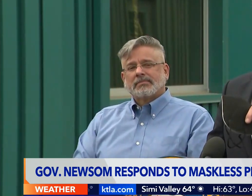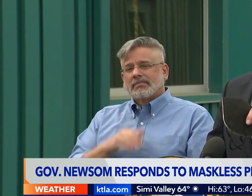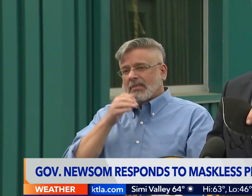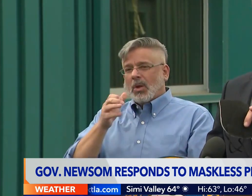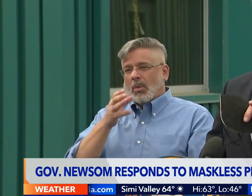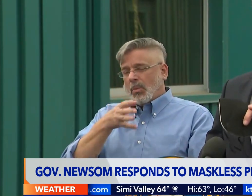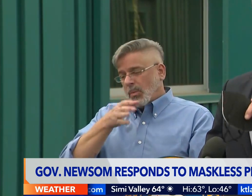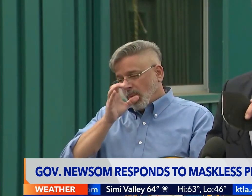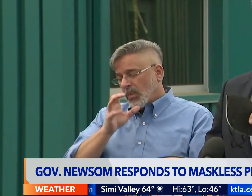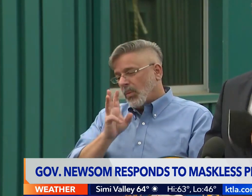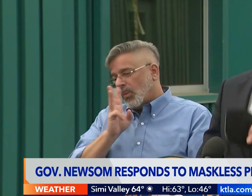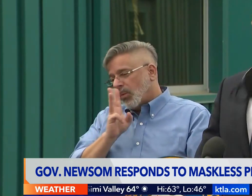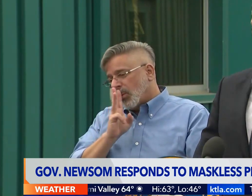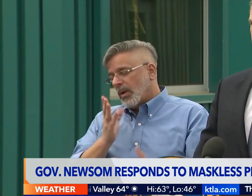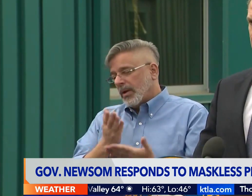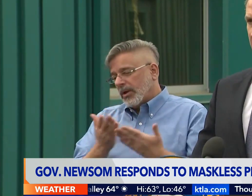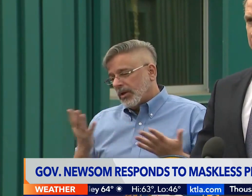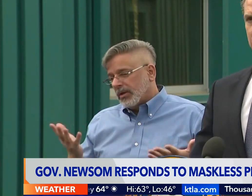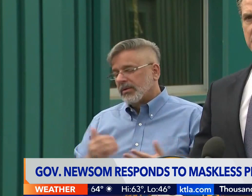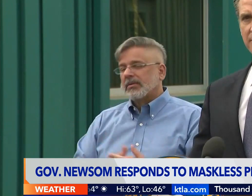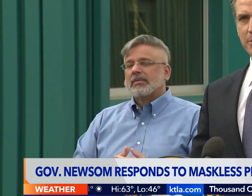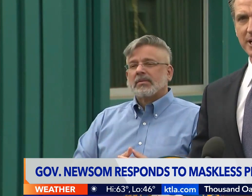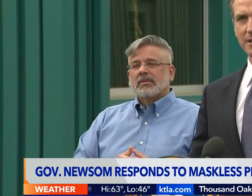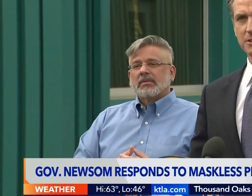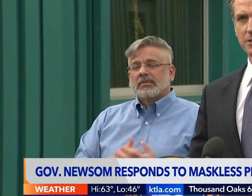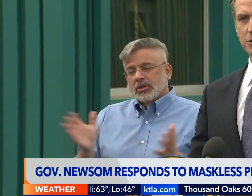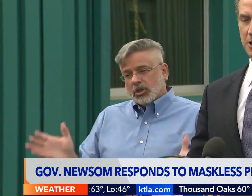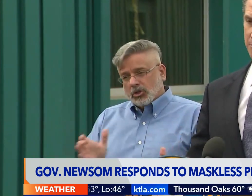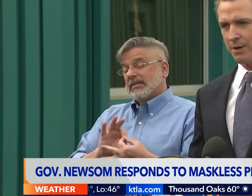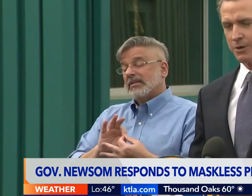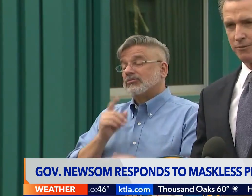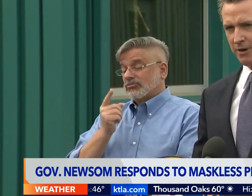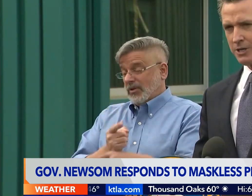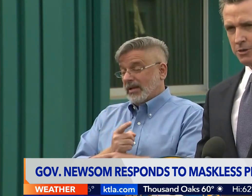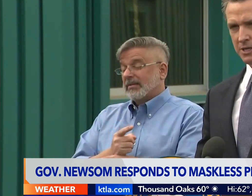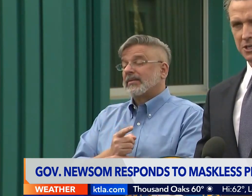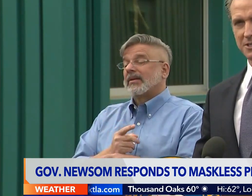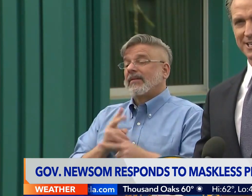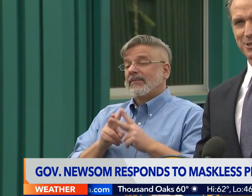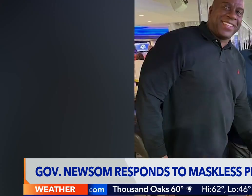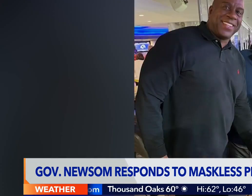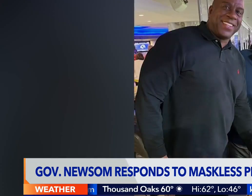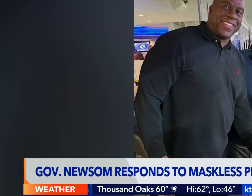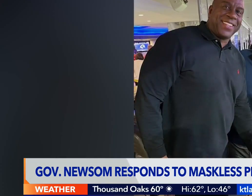THE TIME I WORE IT AS WE ALL SHOULD. WHEN I HAD A GLASS OF